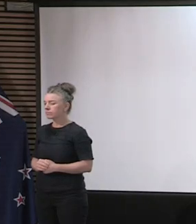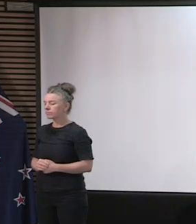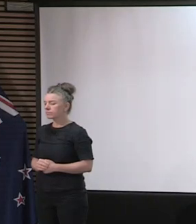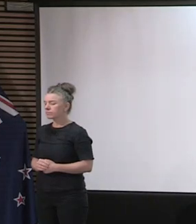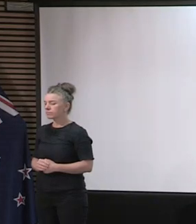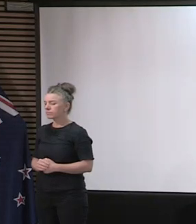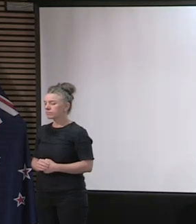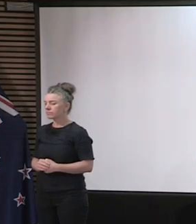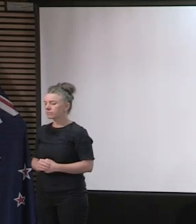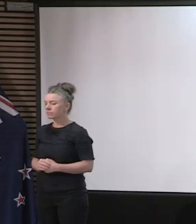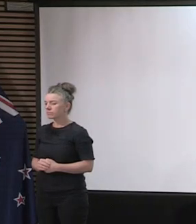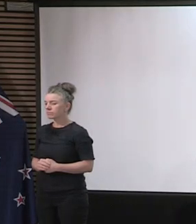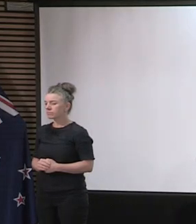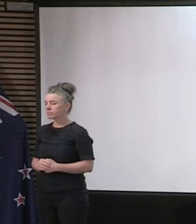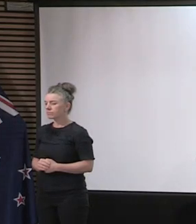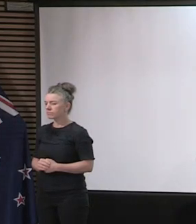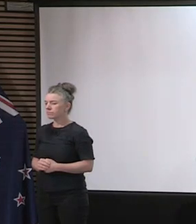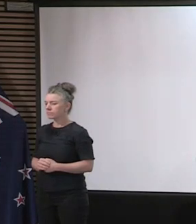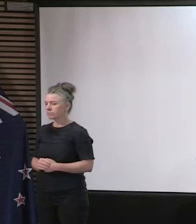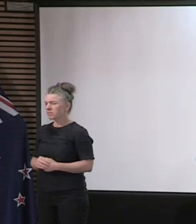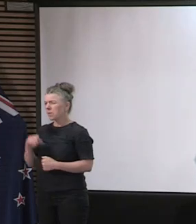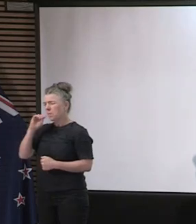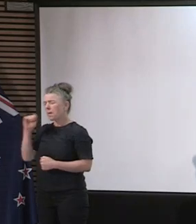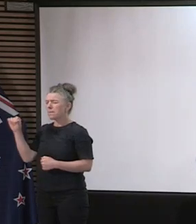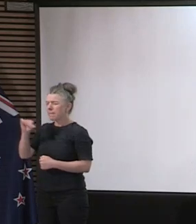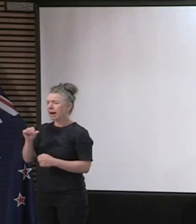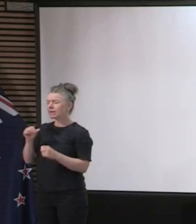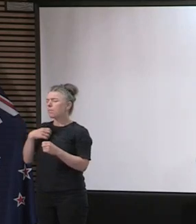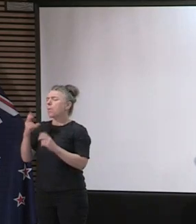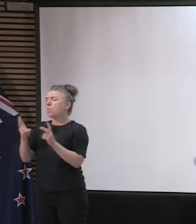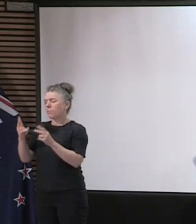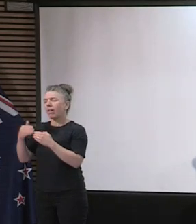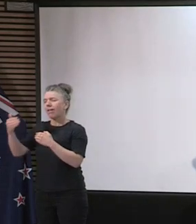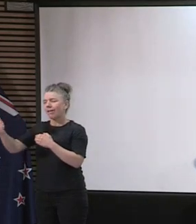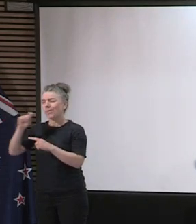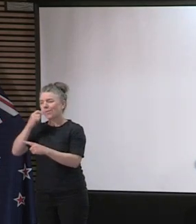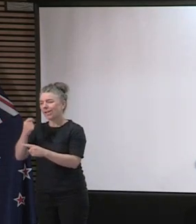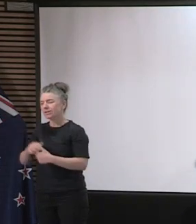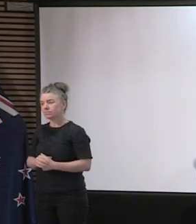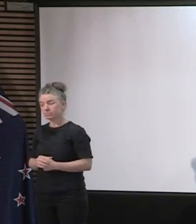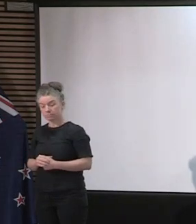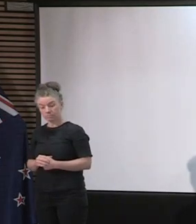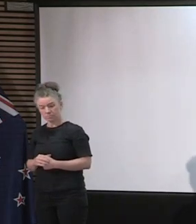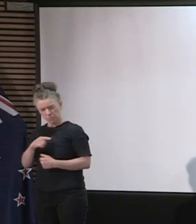conferences daily, you will recall I had one with you before Parliament - or the House sat on sitting days. I